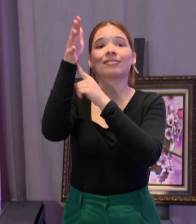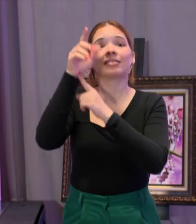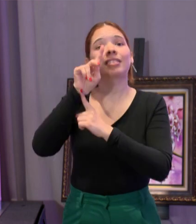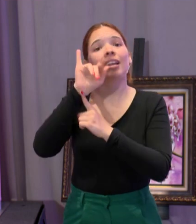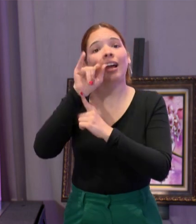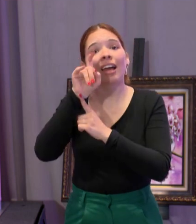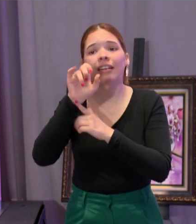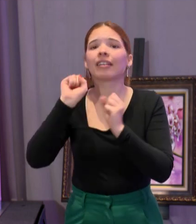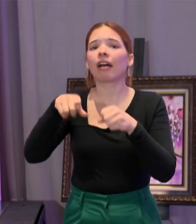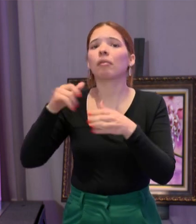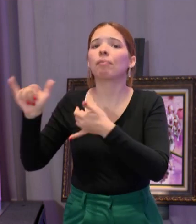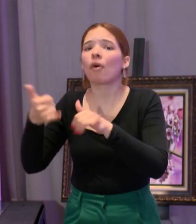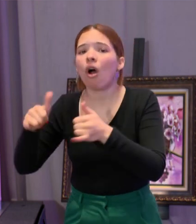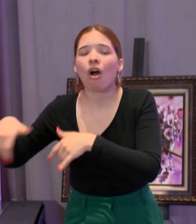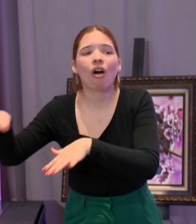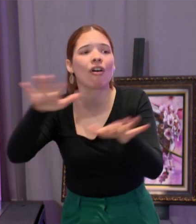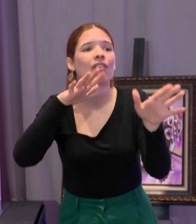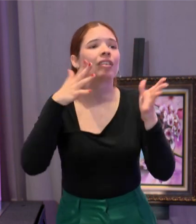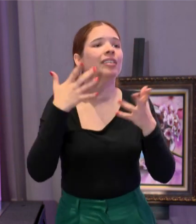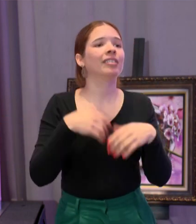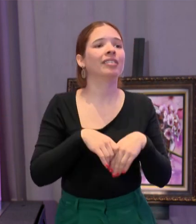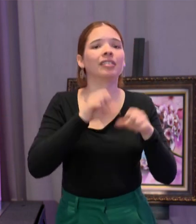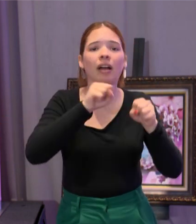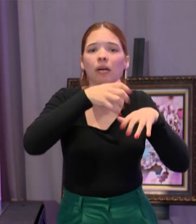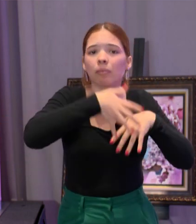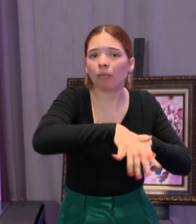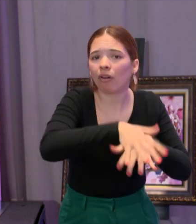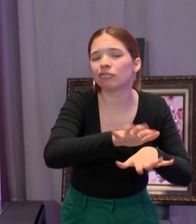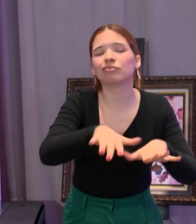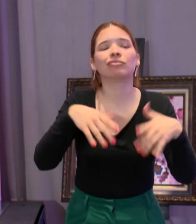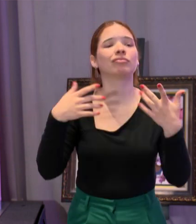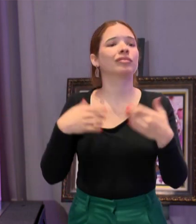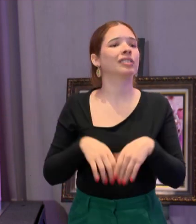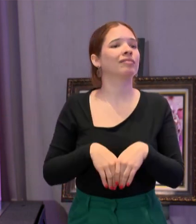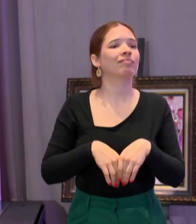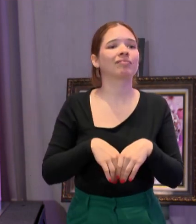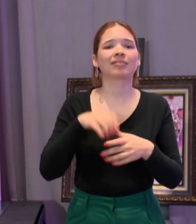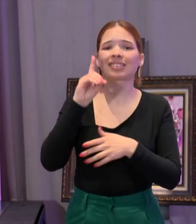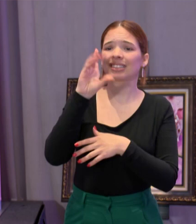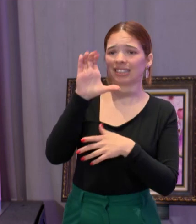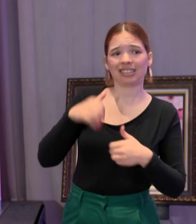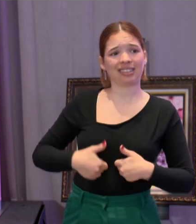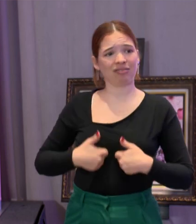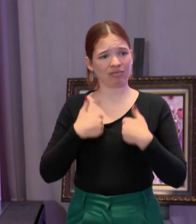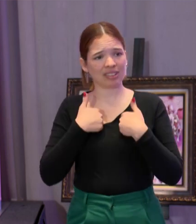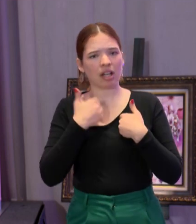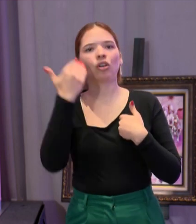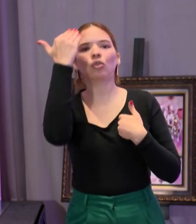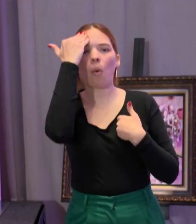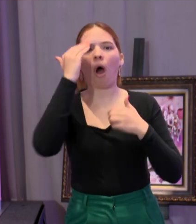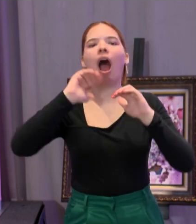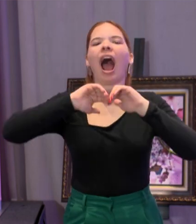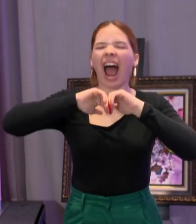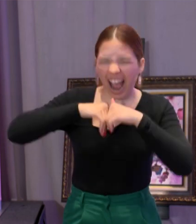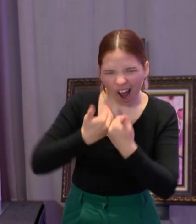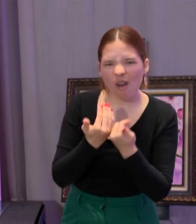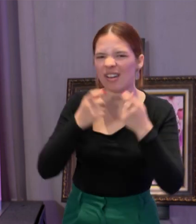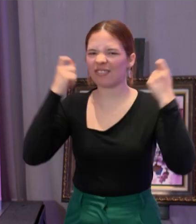EVENTS TO THE PARTIES, ALL THE WAYS DOWN TO THE PARADE. WASHINGTONIANS KNOW HOW TO